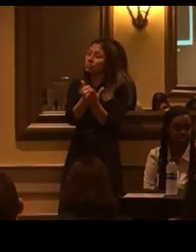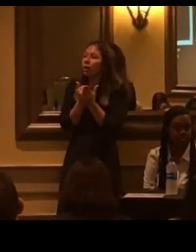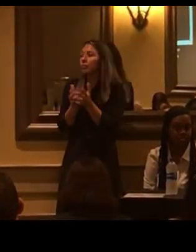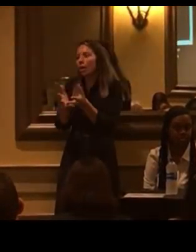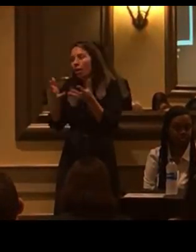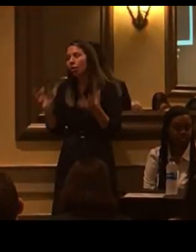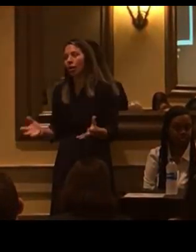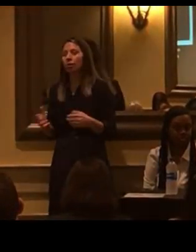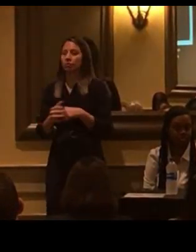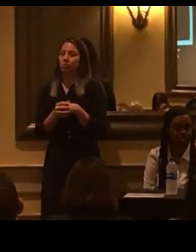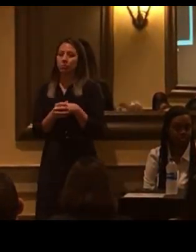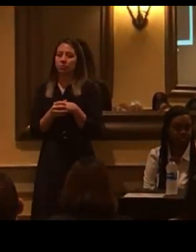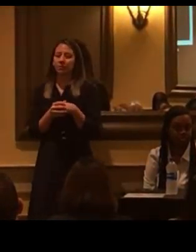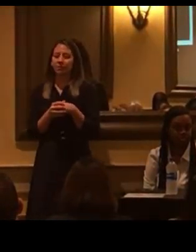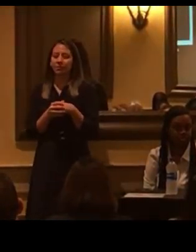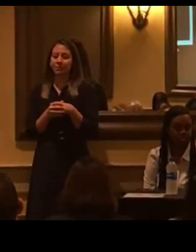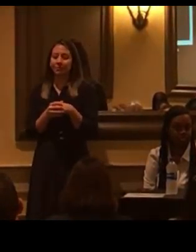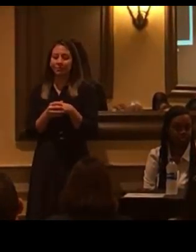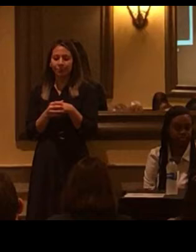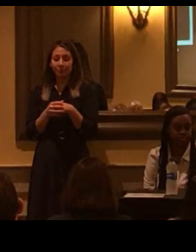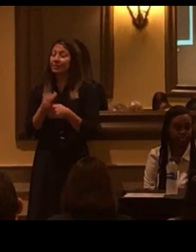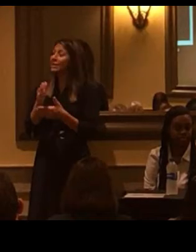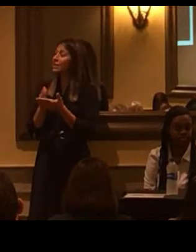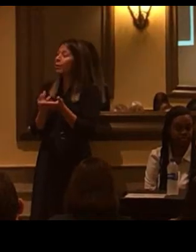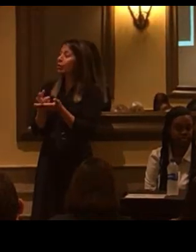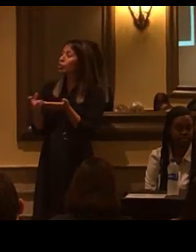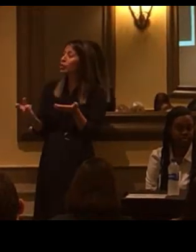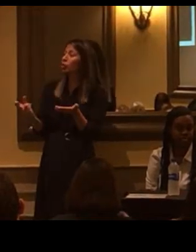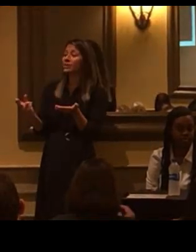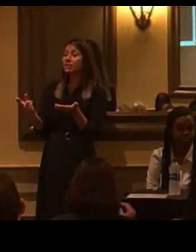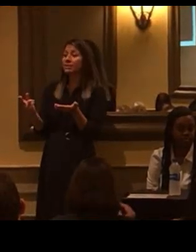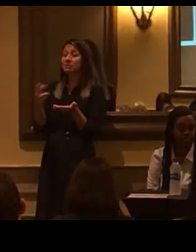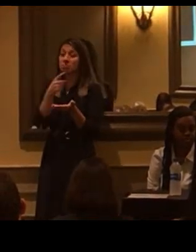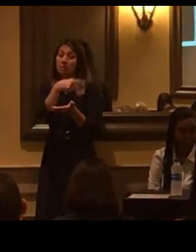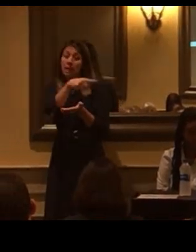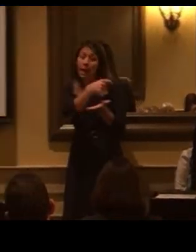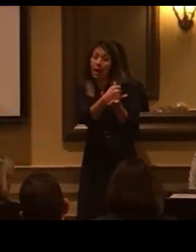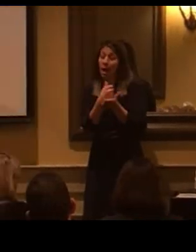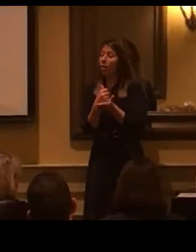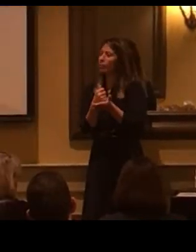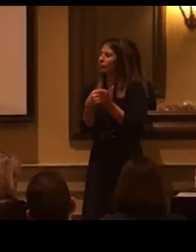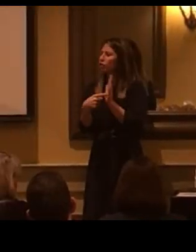Some of the sources, resources that they helped me with like transition in high school